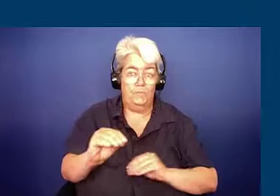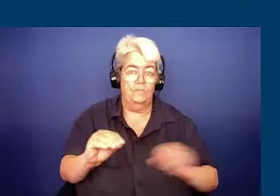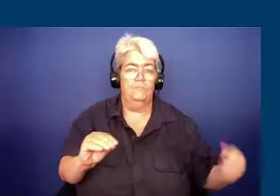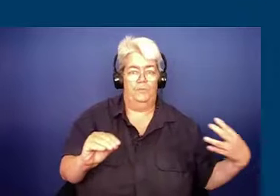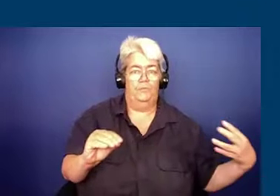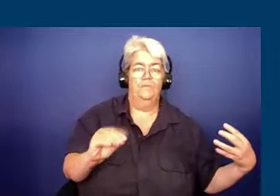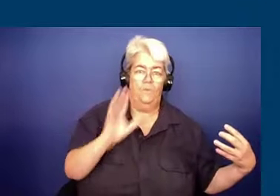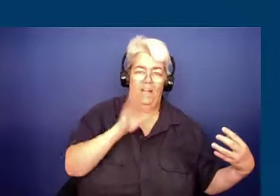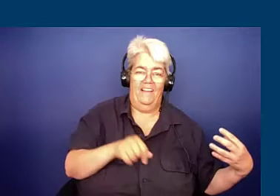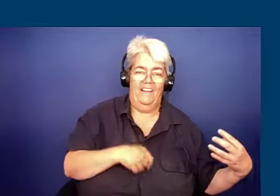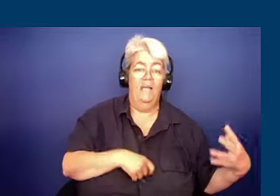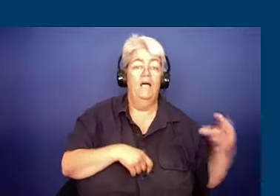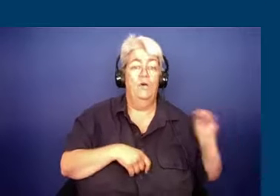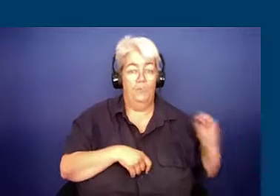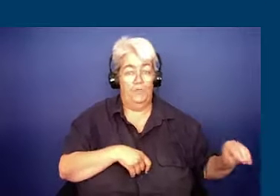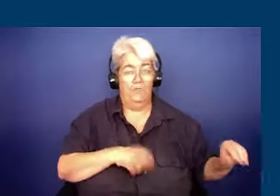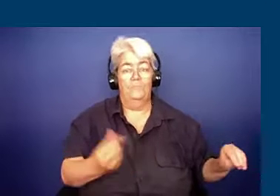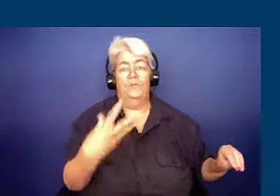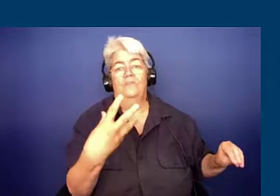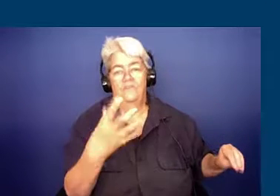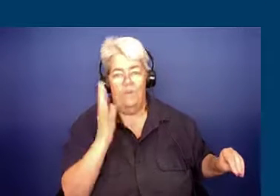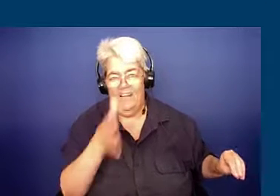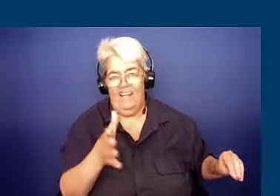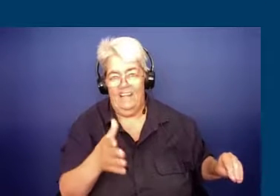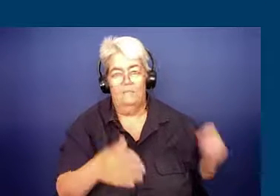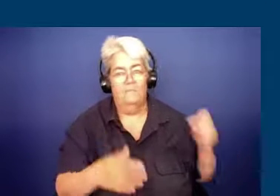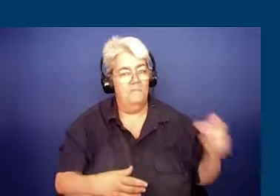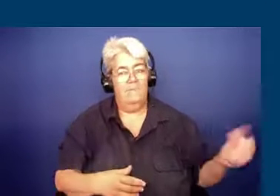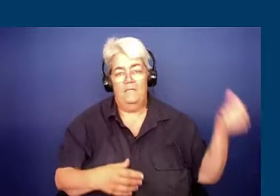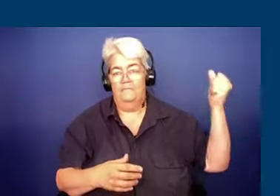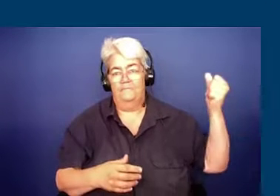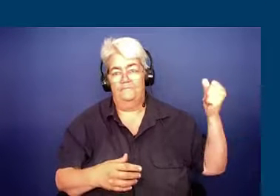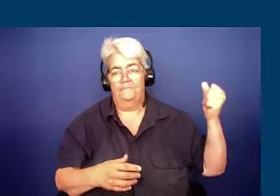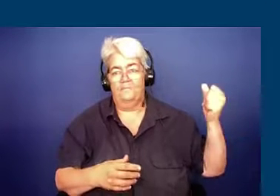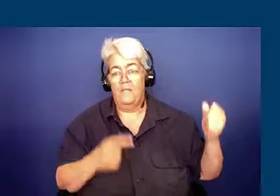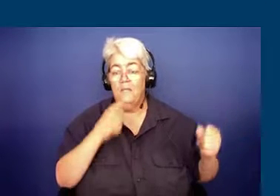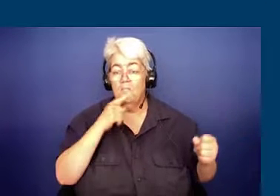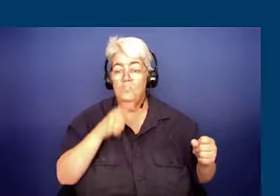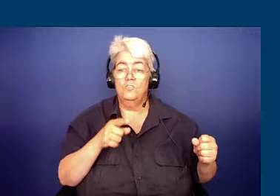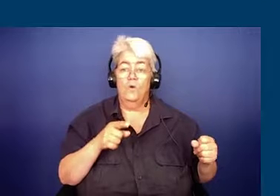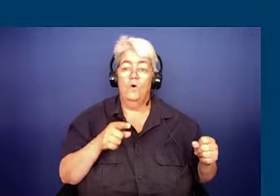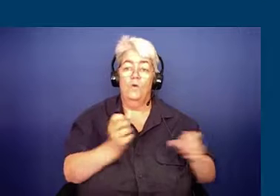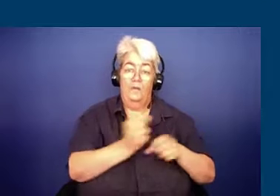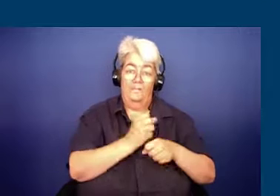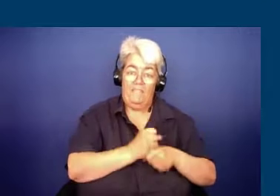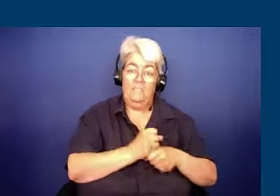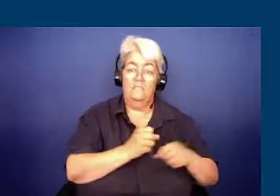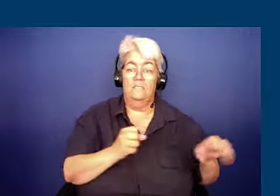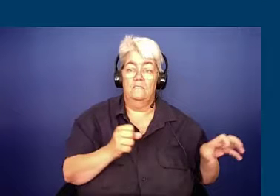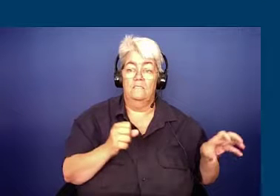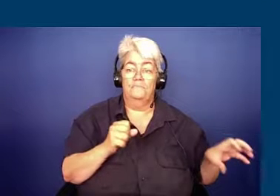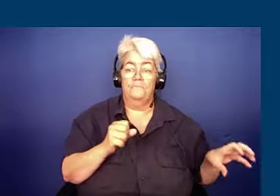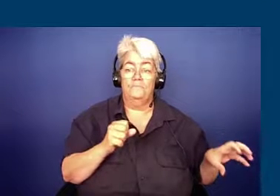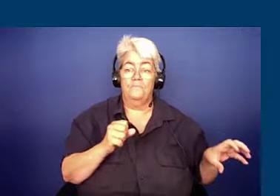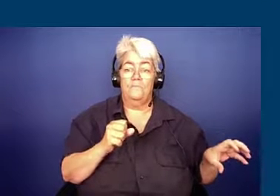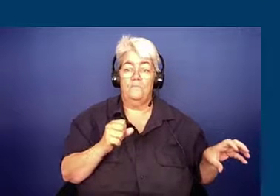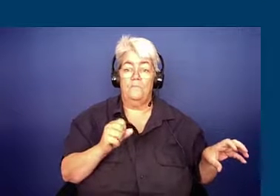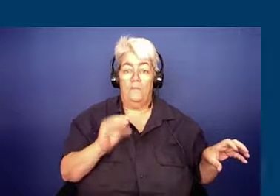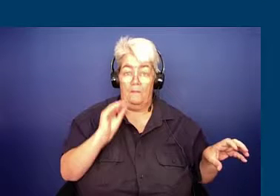calendar, Canvas will create that assignment shell for you in the Assignments area of Canvas. At the